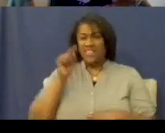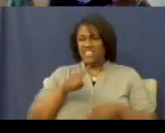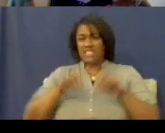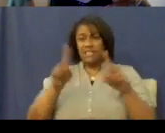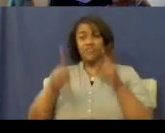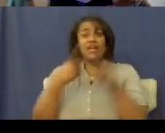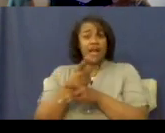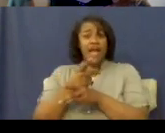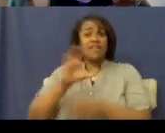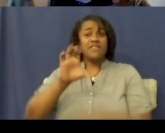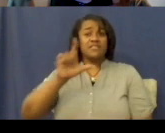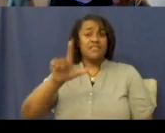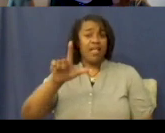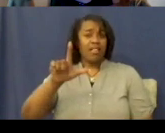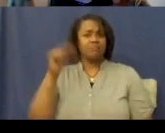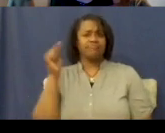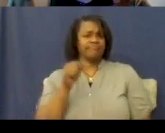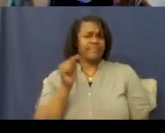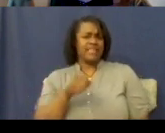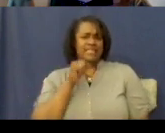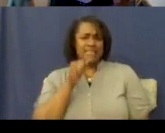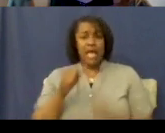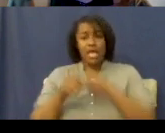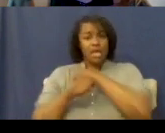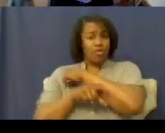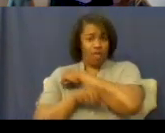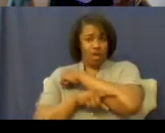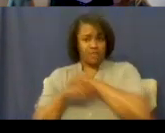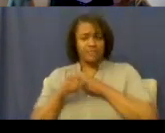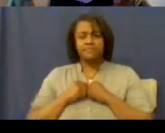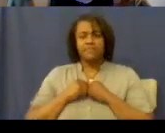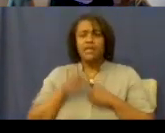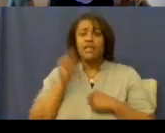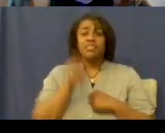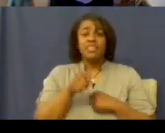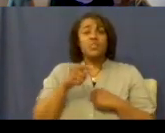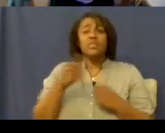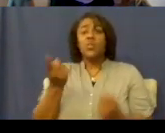This one's not a neuron. This is one of the glial cells,